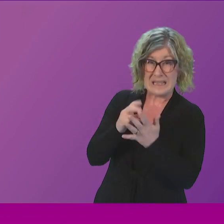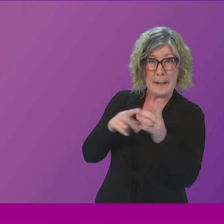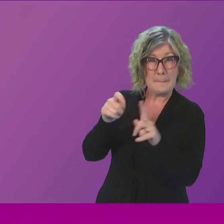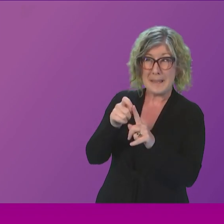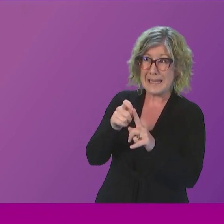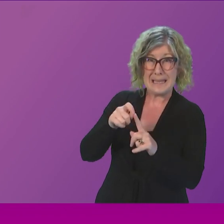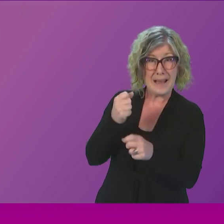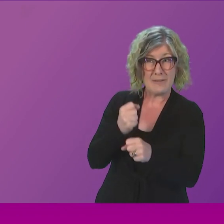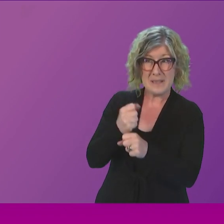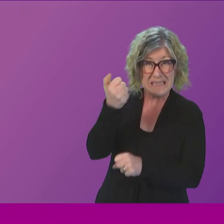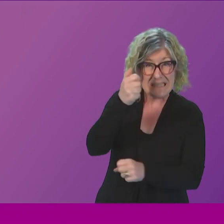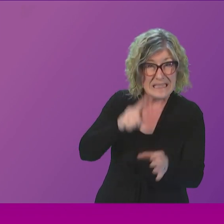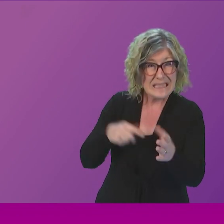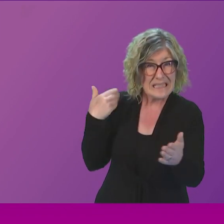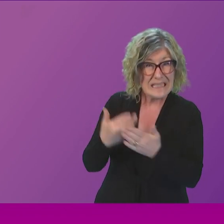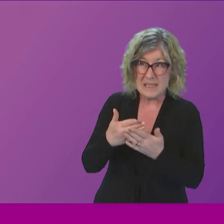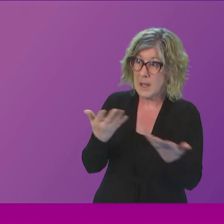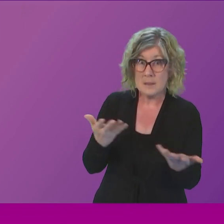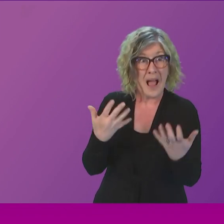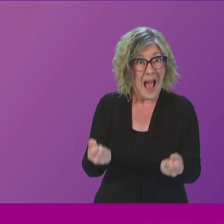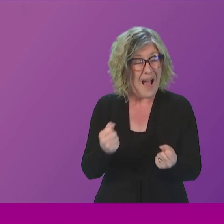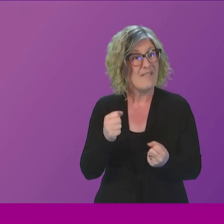anywhere in Scotland to treat Mr Graham?